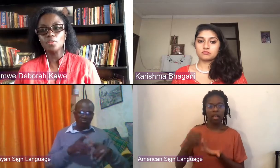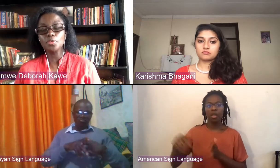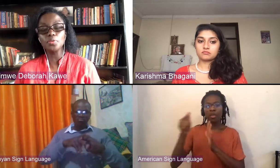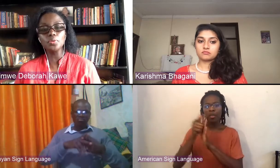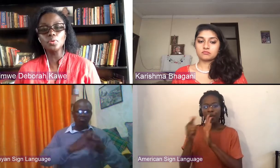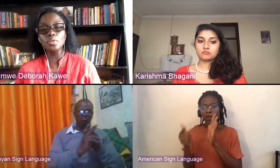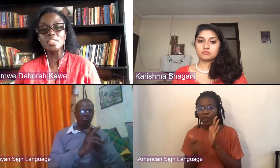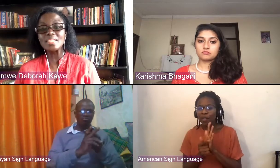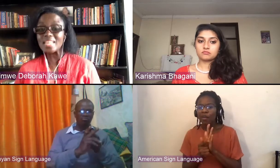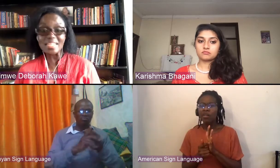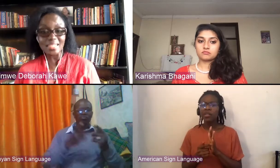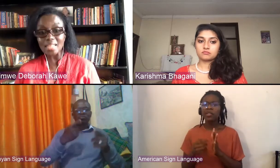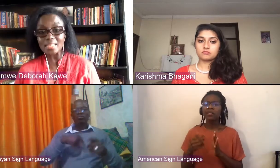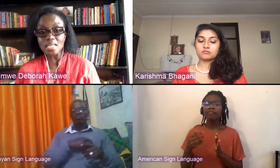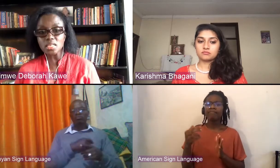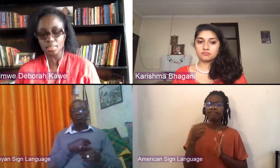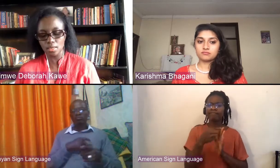through internet taxes,